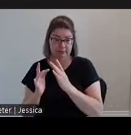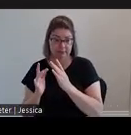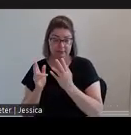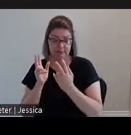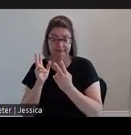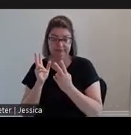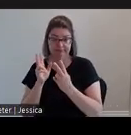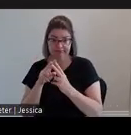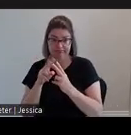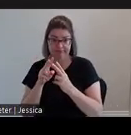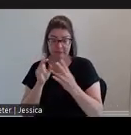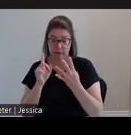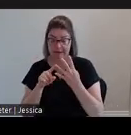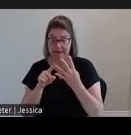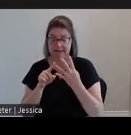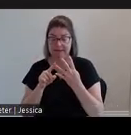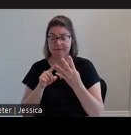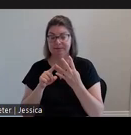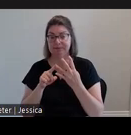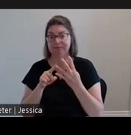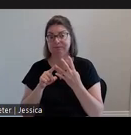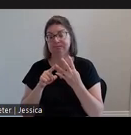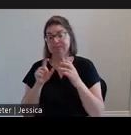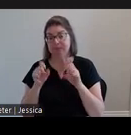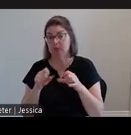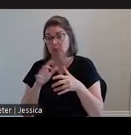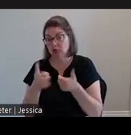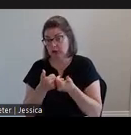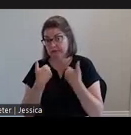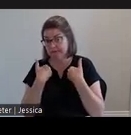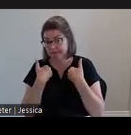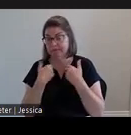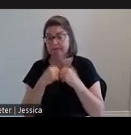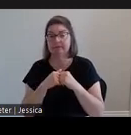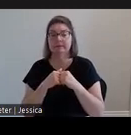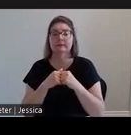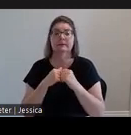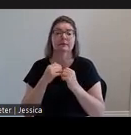could have potential challenges. Um, some students might benefit